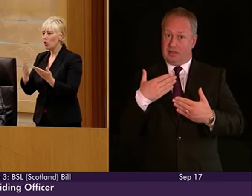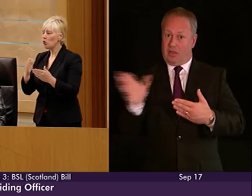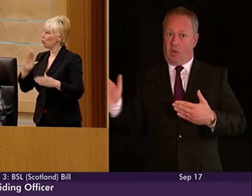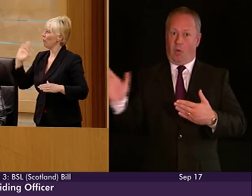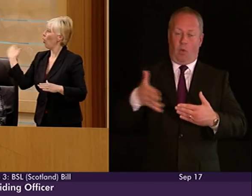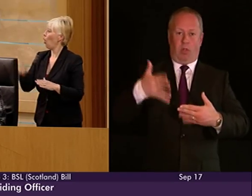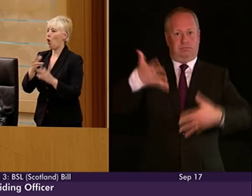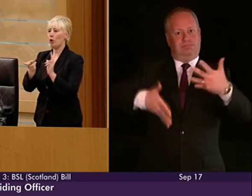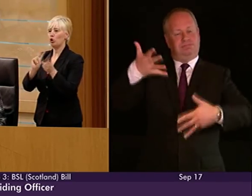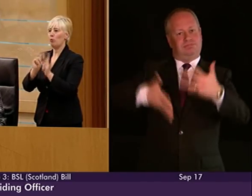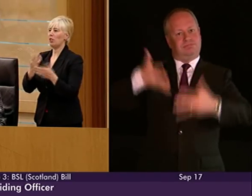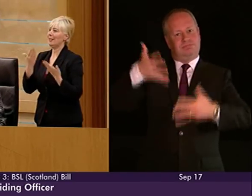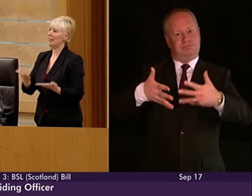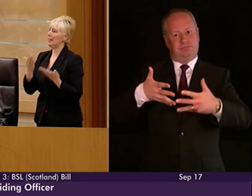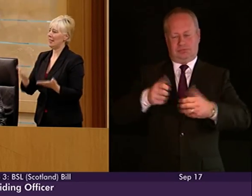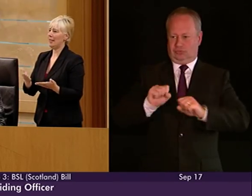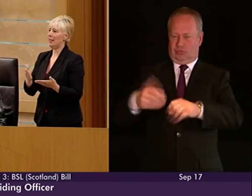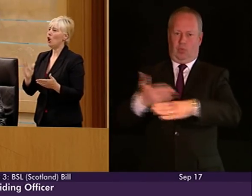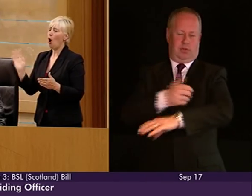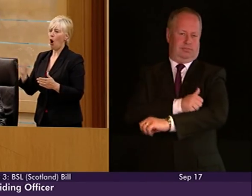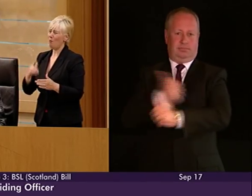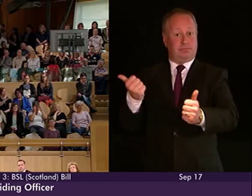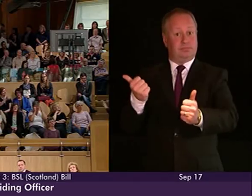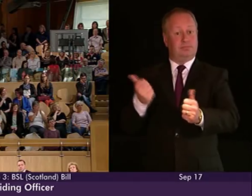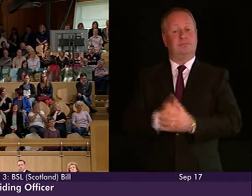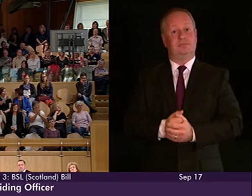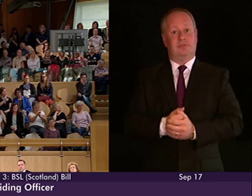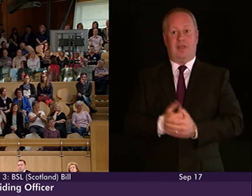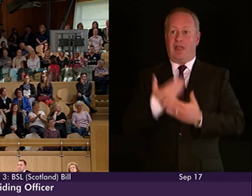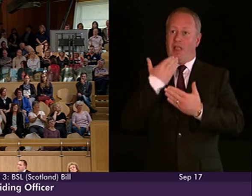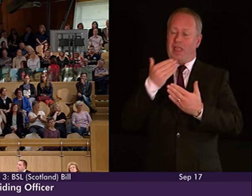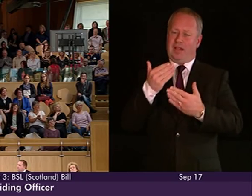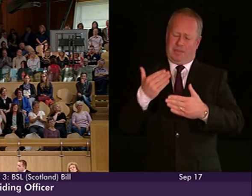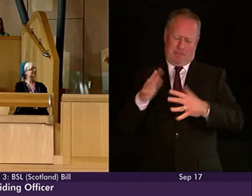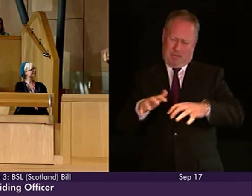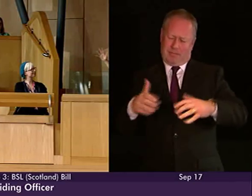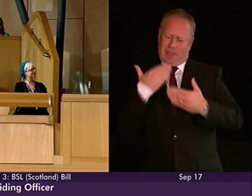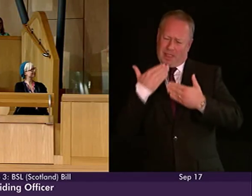our signers today. You have done a fantastic job, and the whole Parliament thanks you for it.